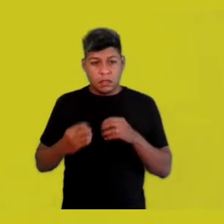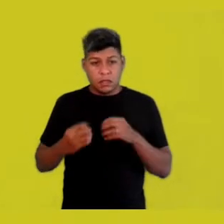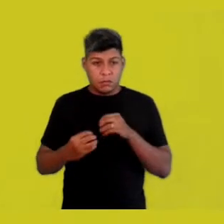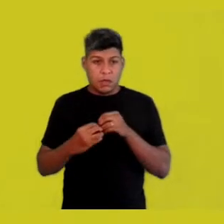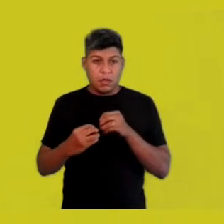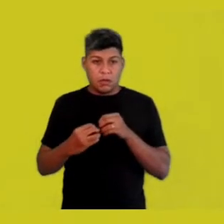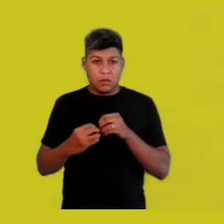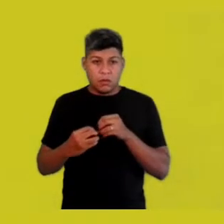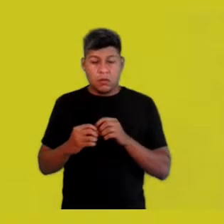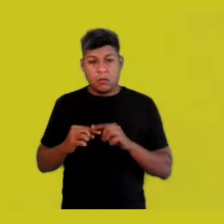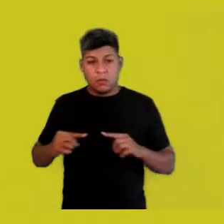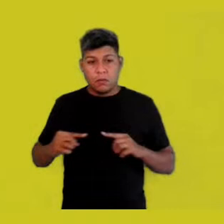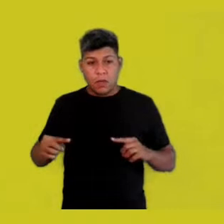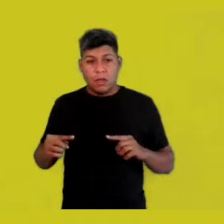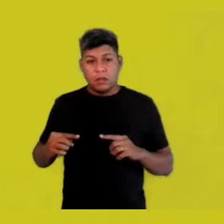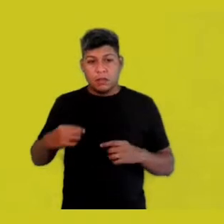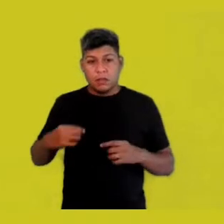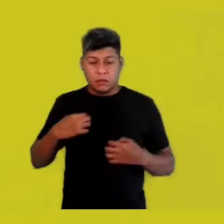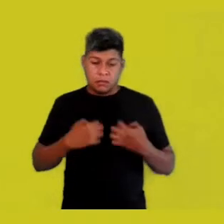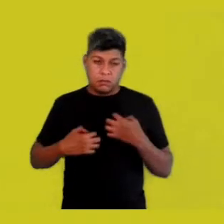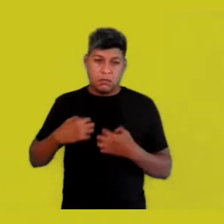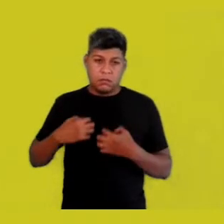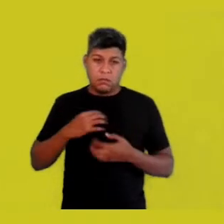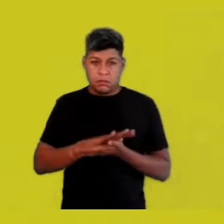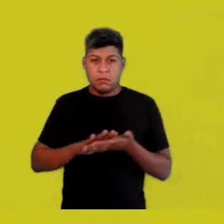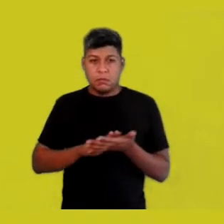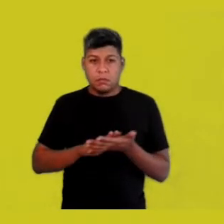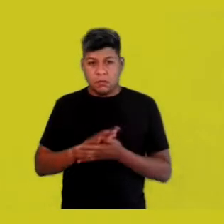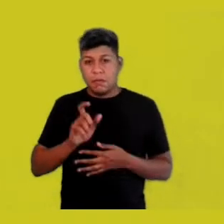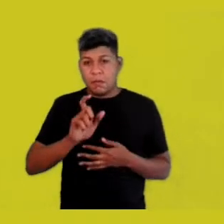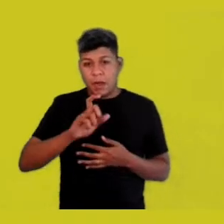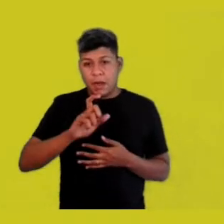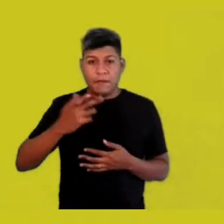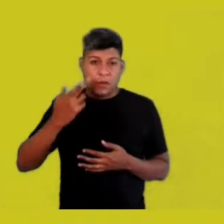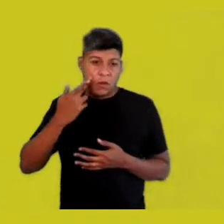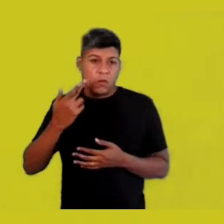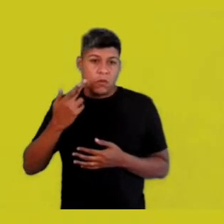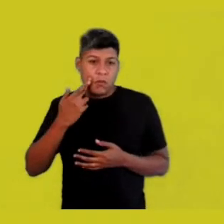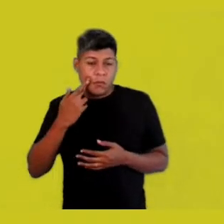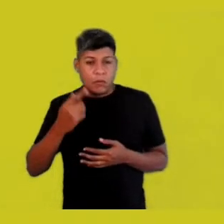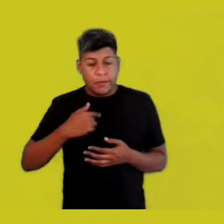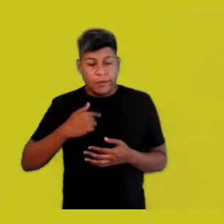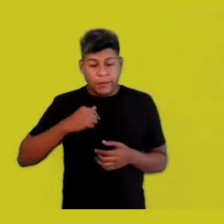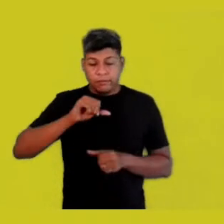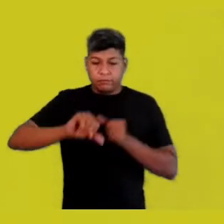but not too much. With normal words, I’d crash into things.